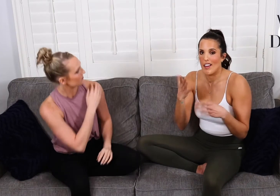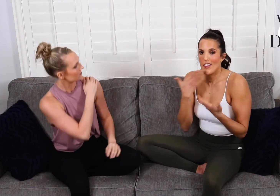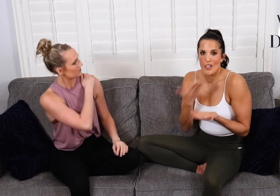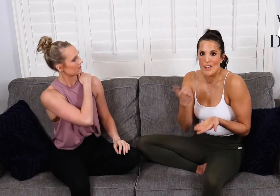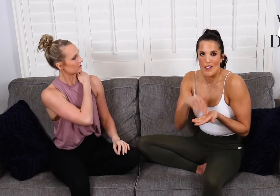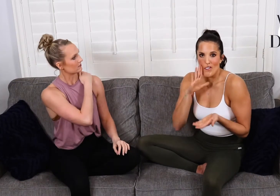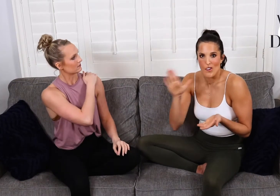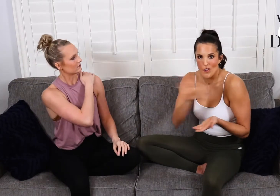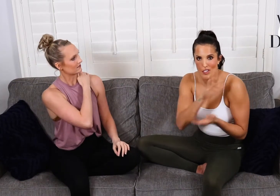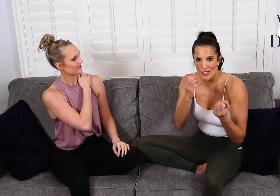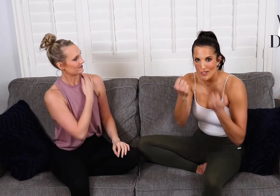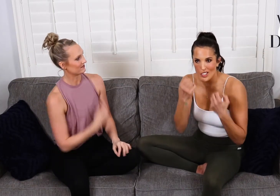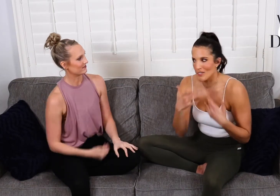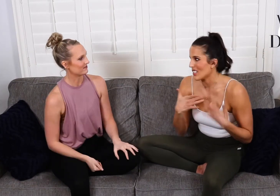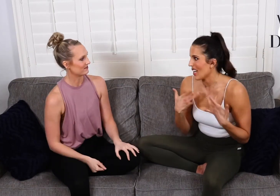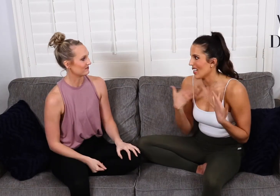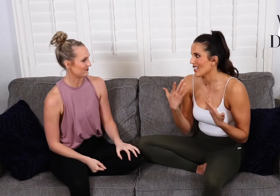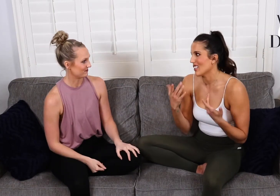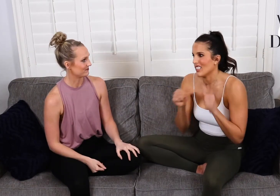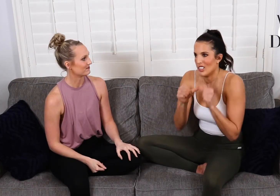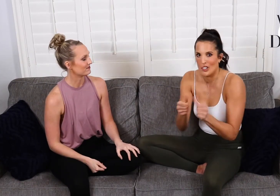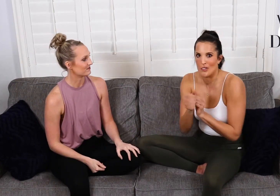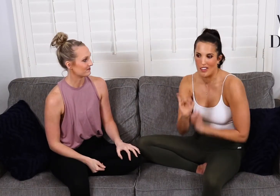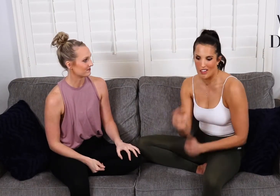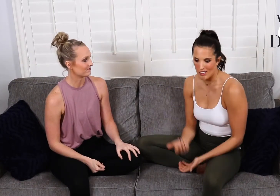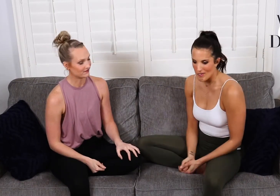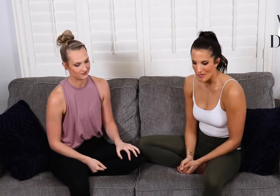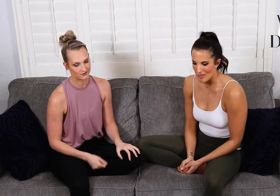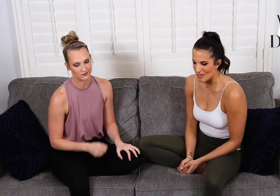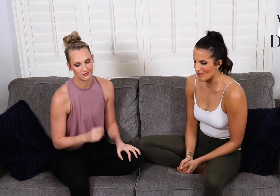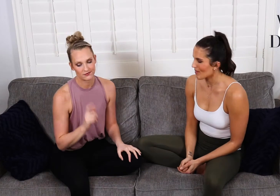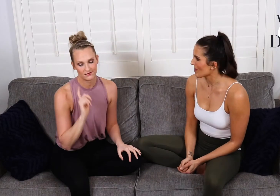thank you again for your submissions. We're so excited to continue with the dialogue.